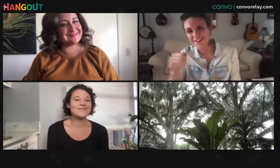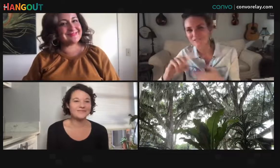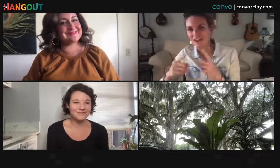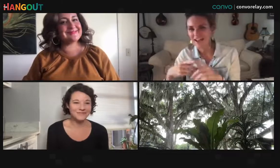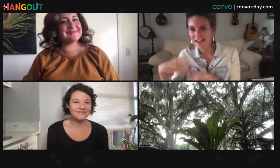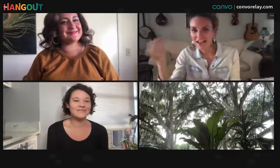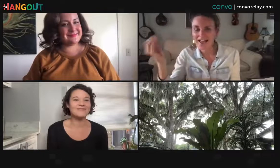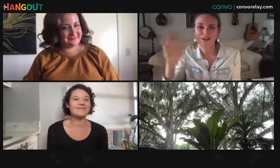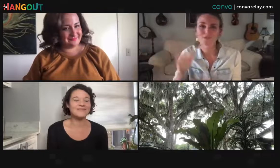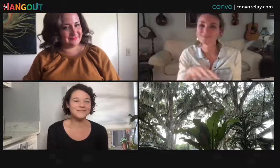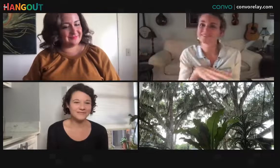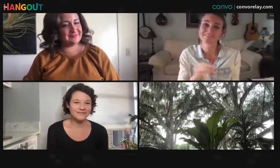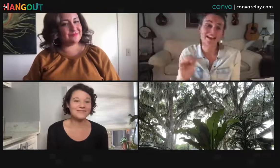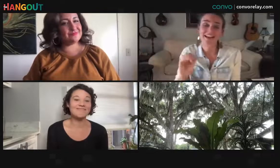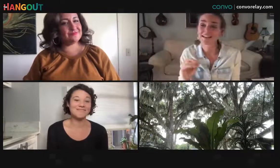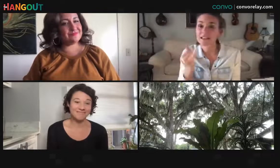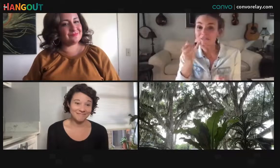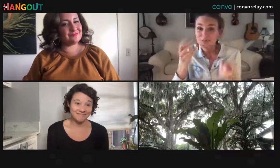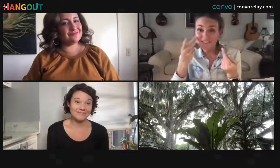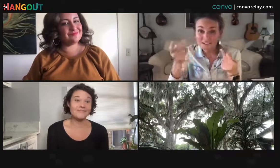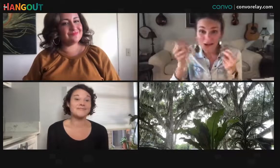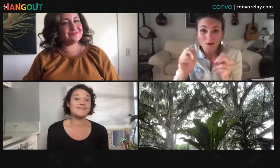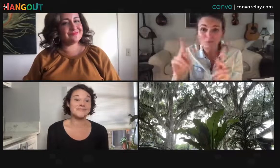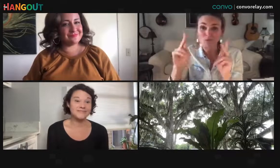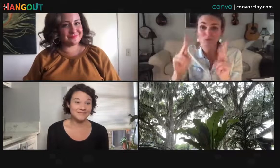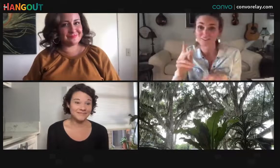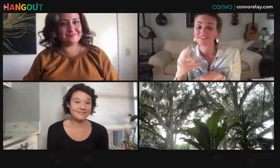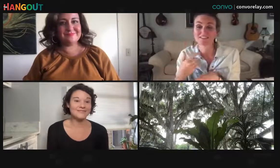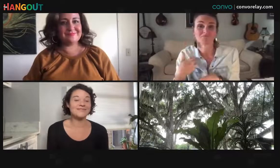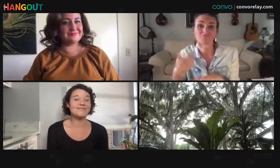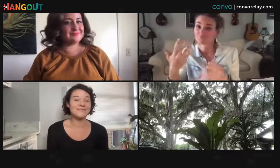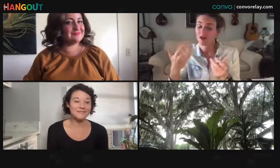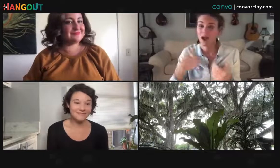community connect out with nature go out with your friends and if you see an opportunity